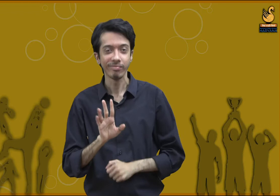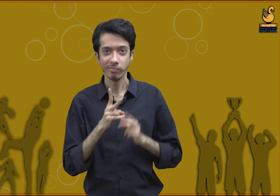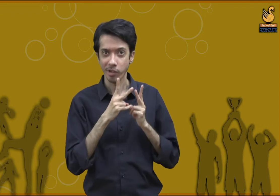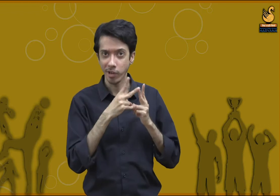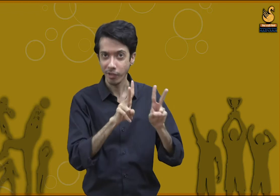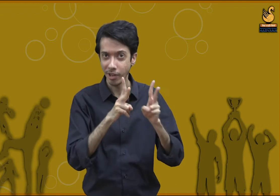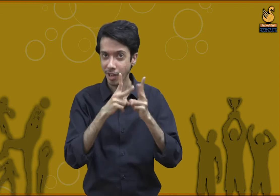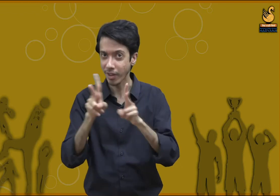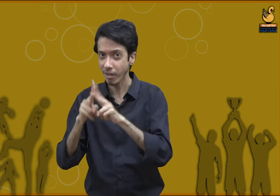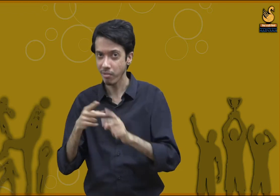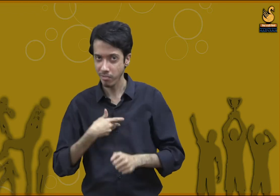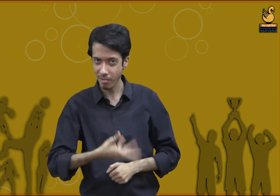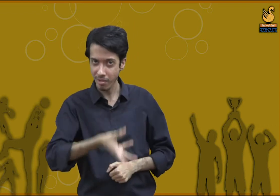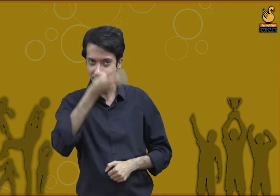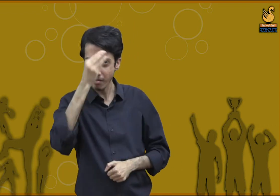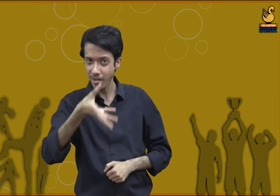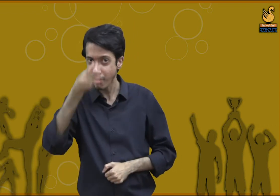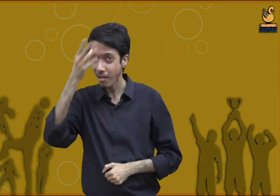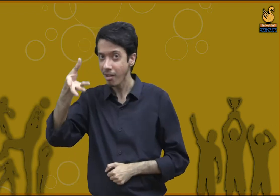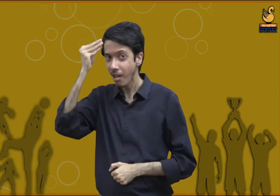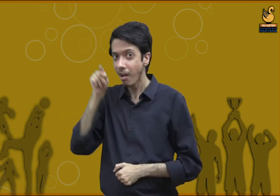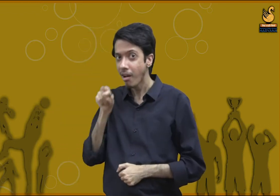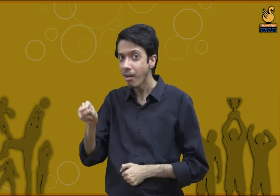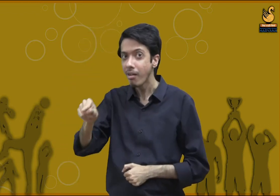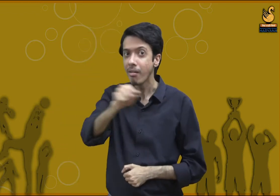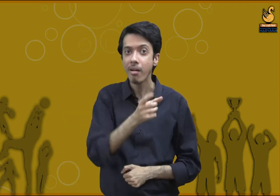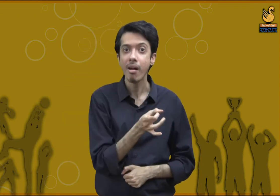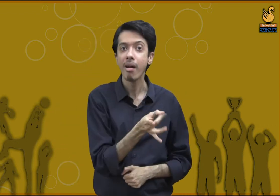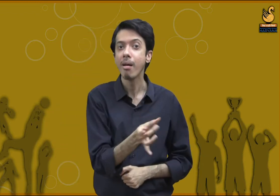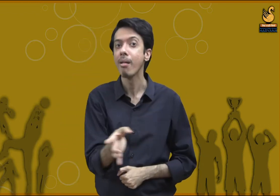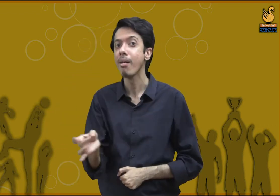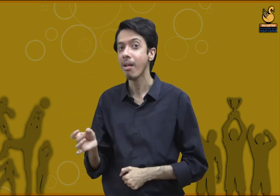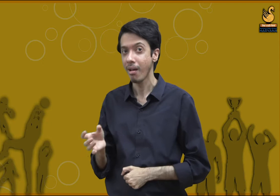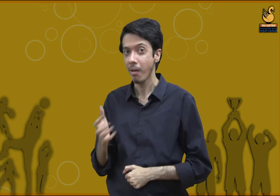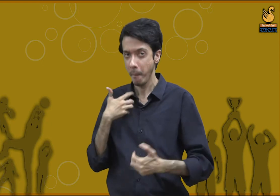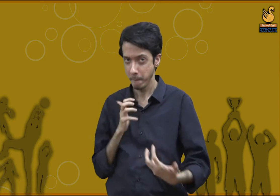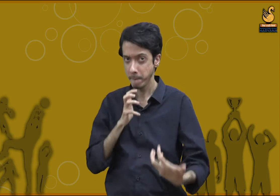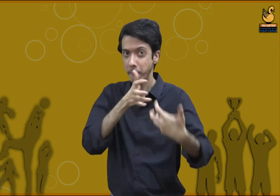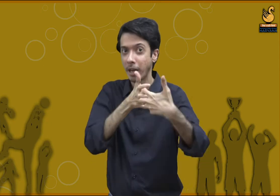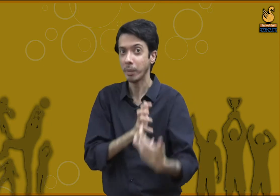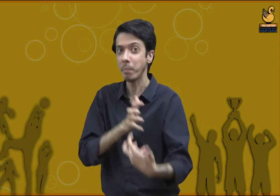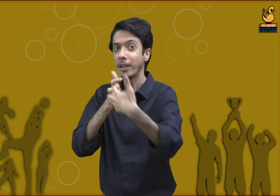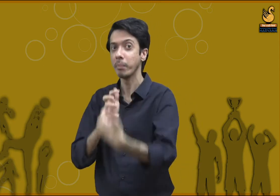No. Everyone has different life experiences and people need to understand the different styles